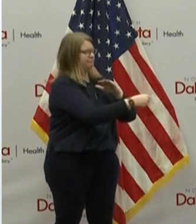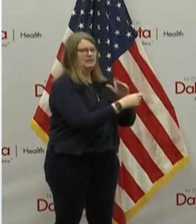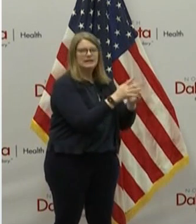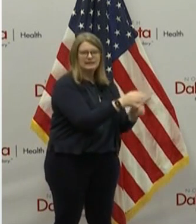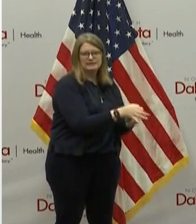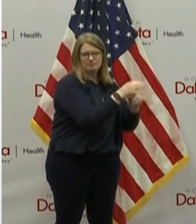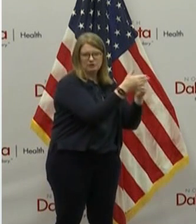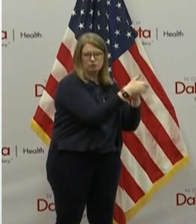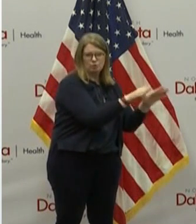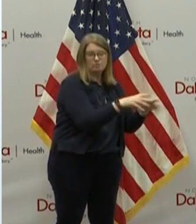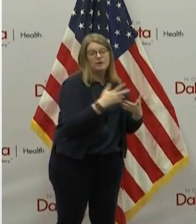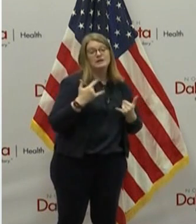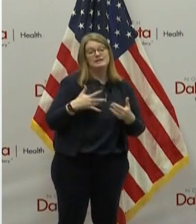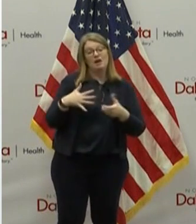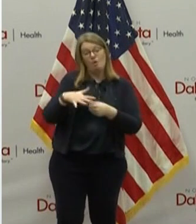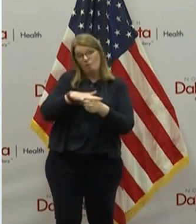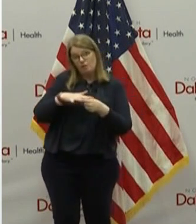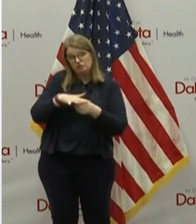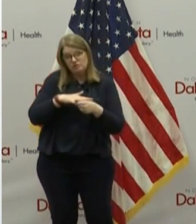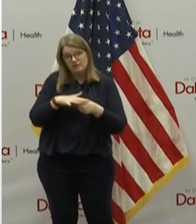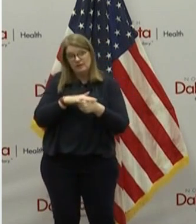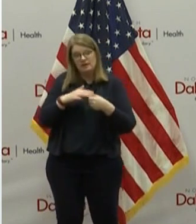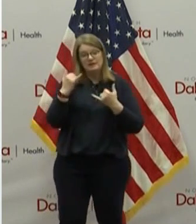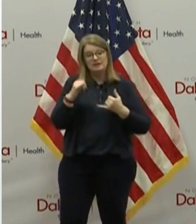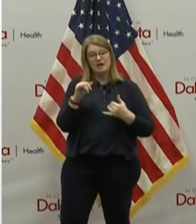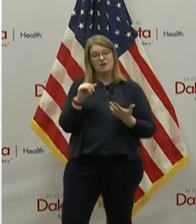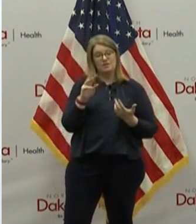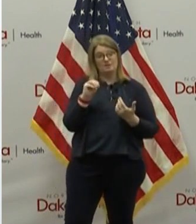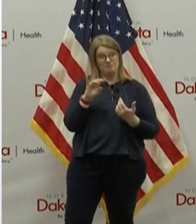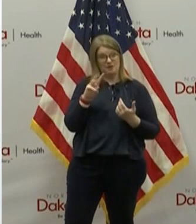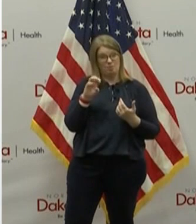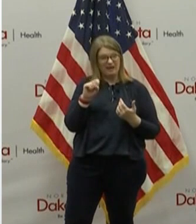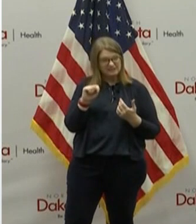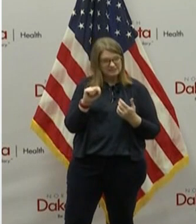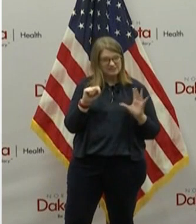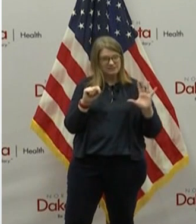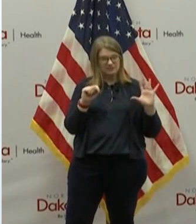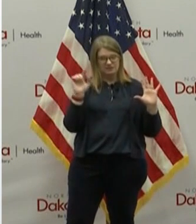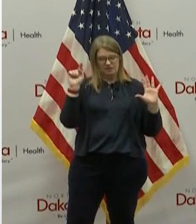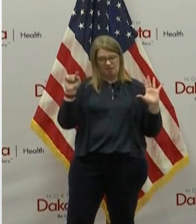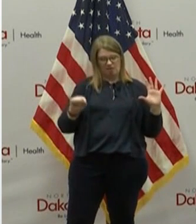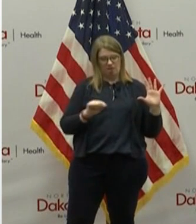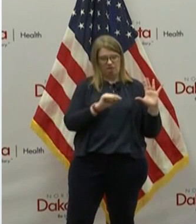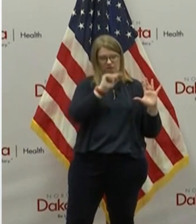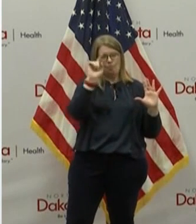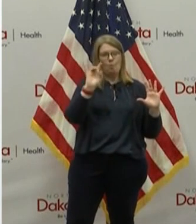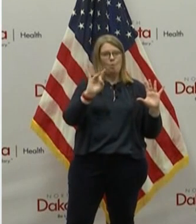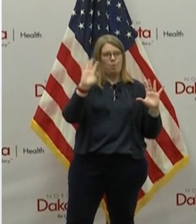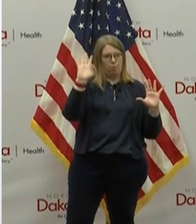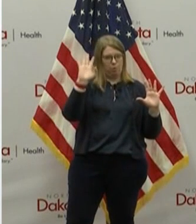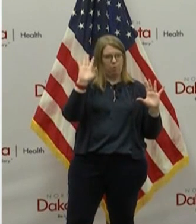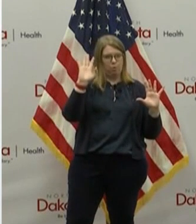HOSPITAL STAFF TO MAKE SURE INFECTION CONTROL IS IN PLACE FOR PATIENTS ADMITTED FOR A DIFFERENT PURPOSE.